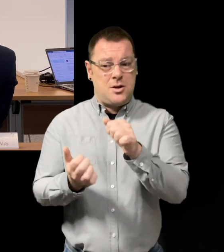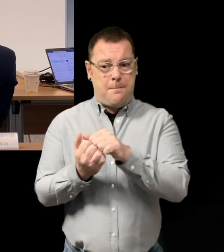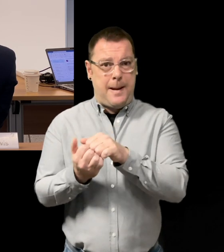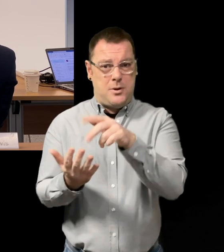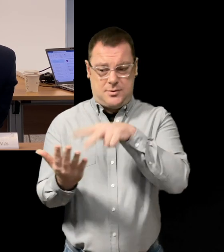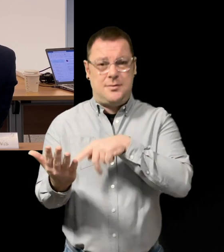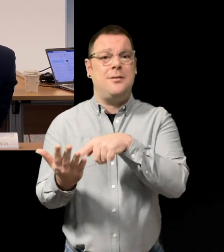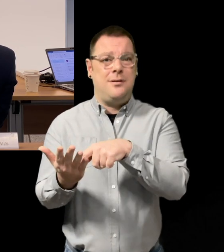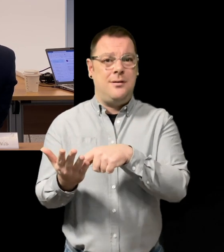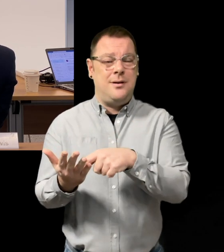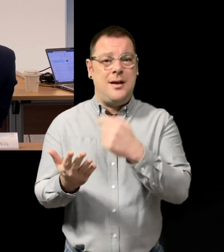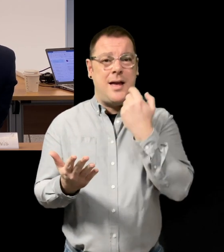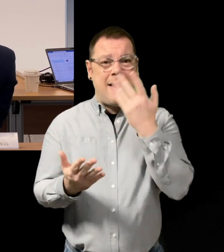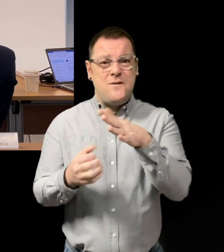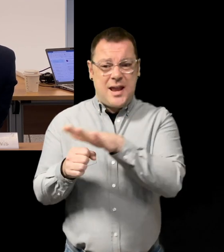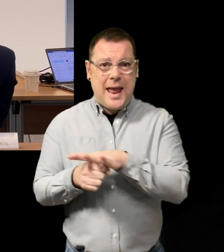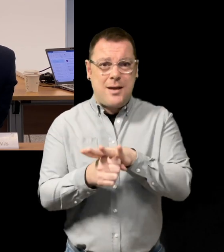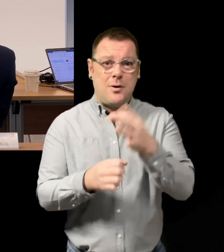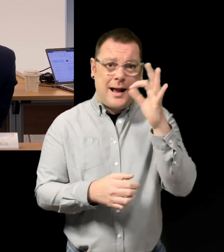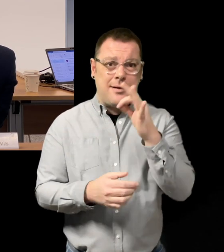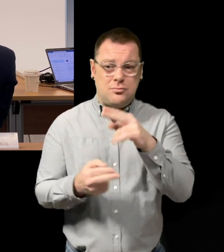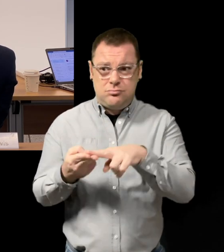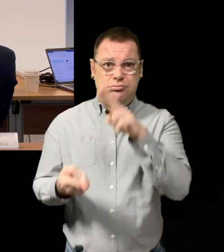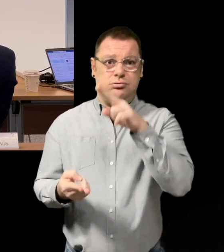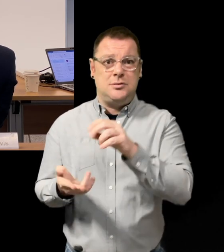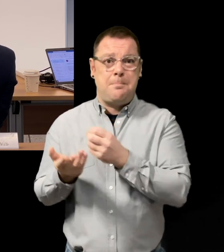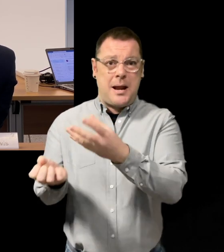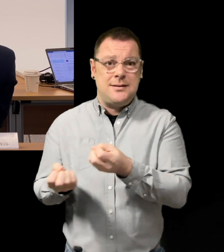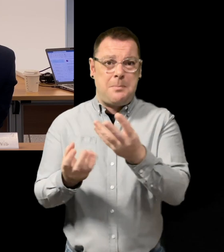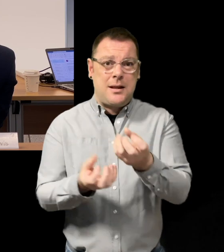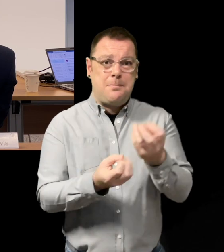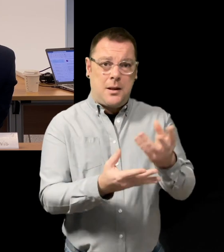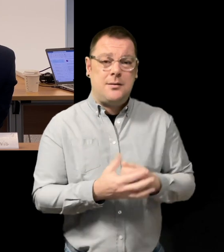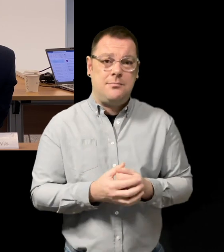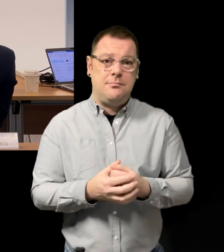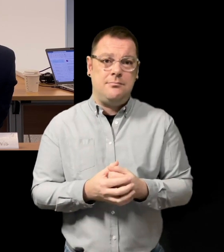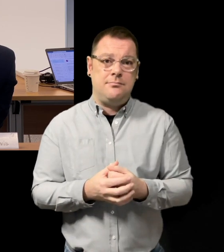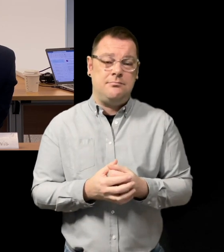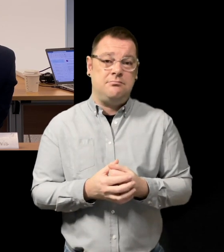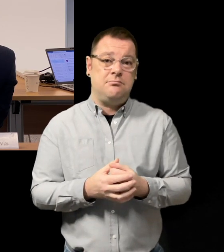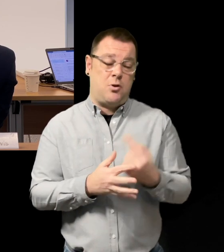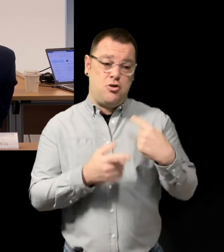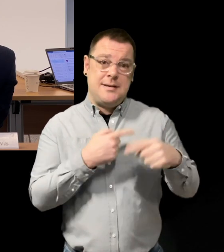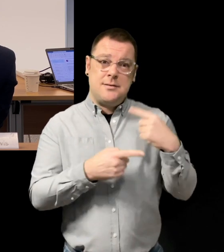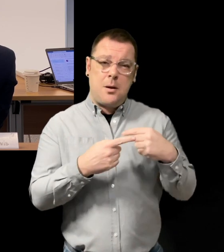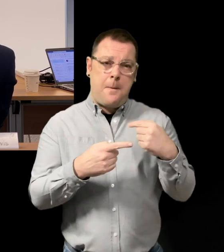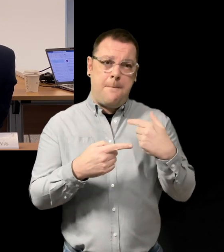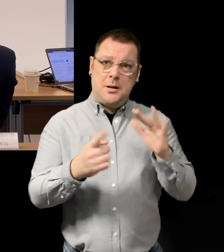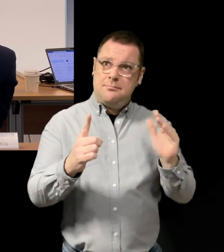showing increased spending in almost every area. However, some years ago we set about transforming this organisation.